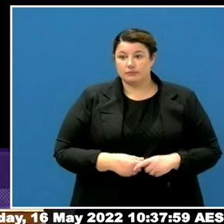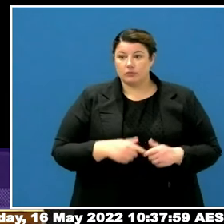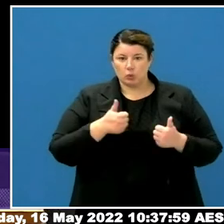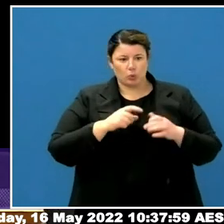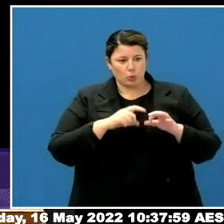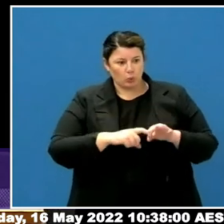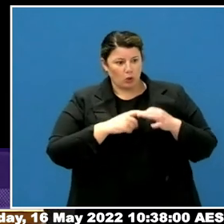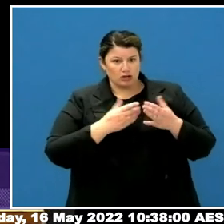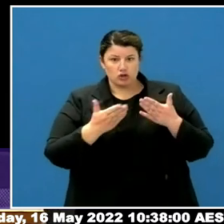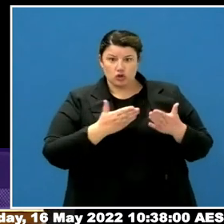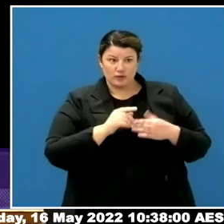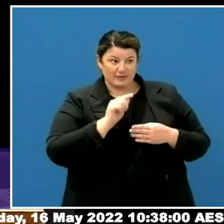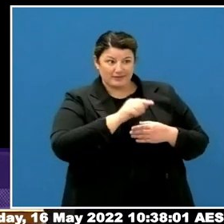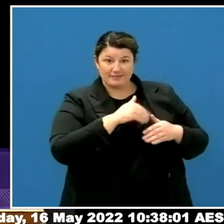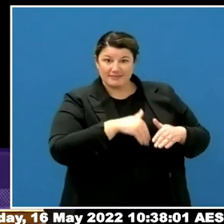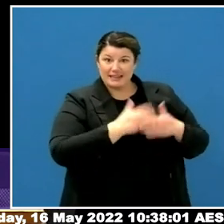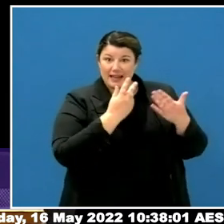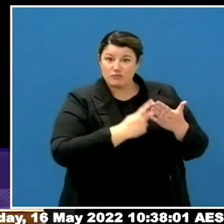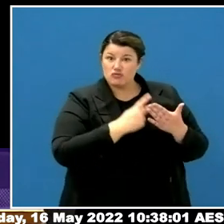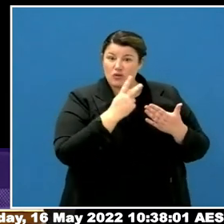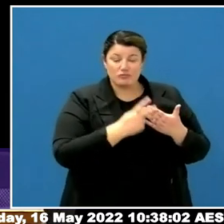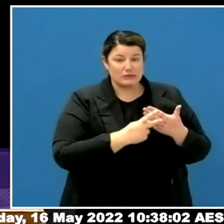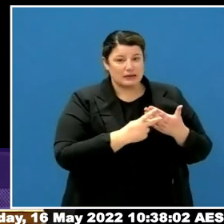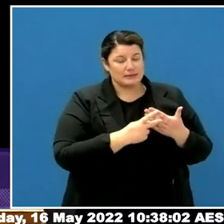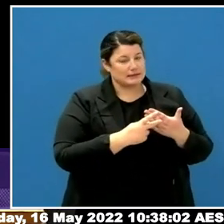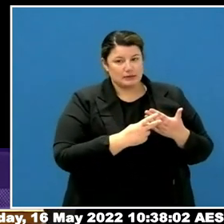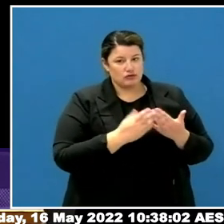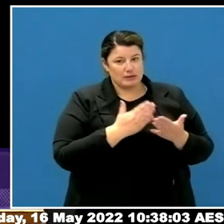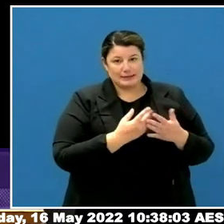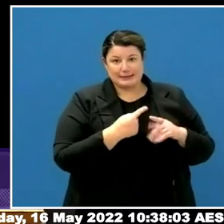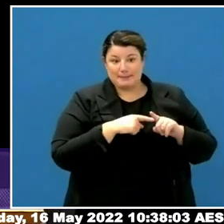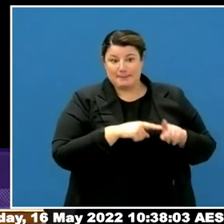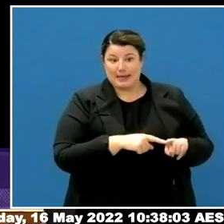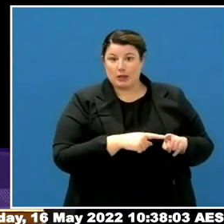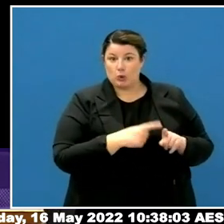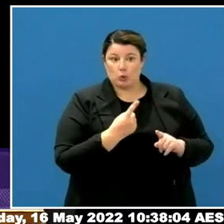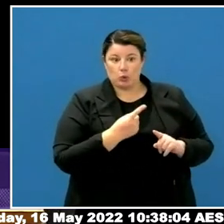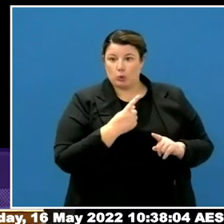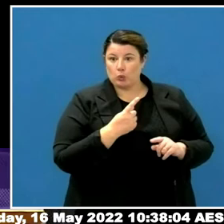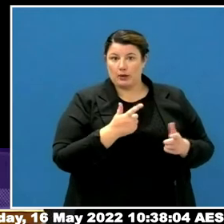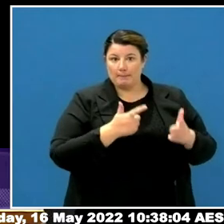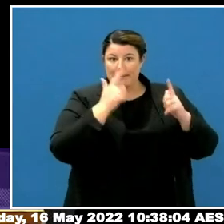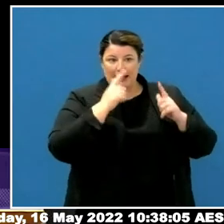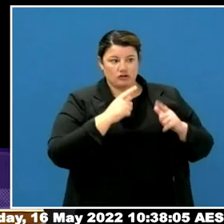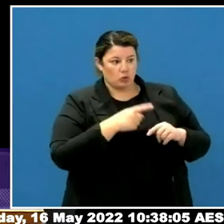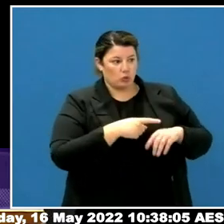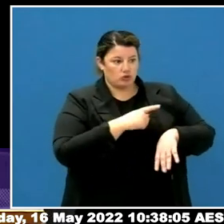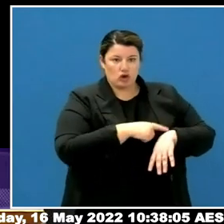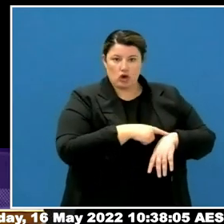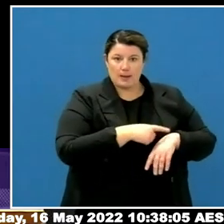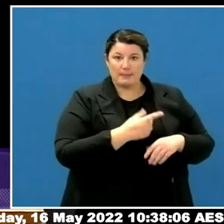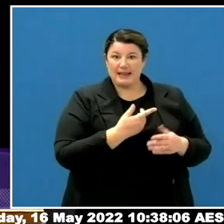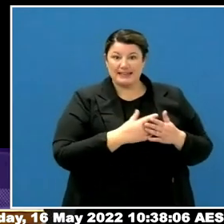over time, often depending on the particular Team Leader and staff at any given time.